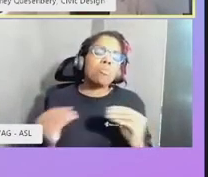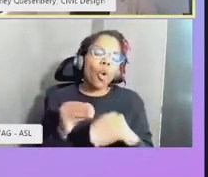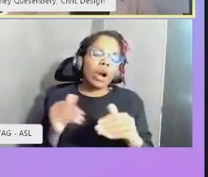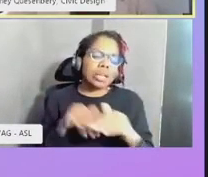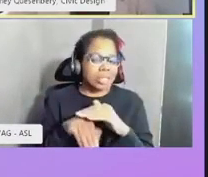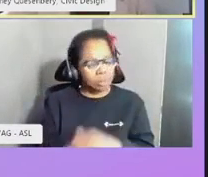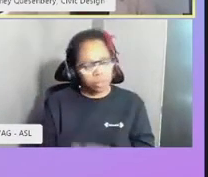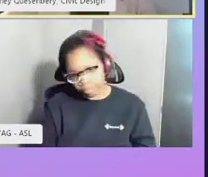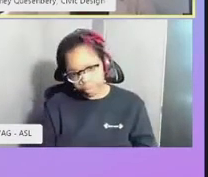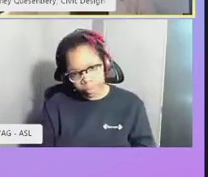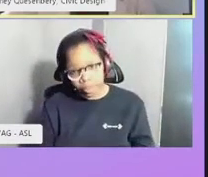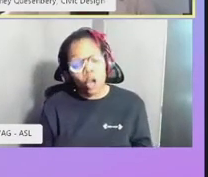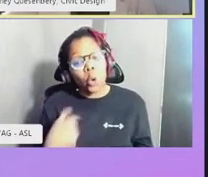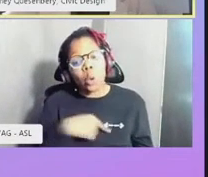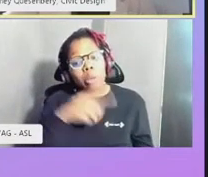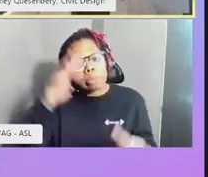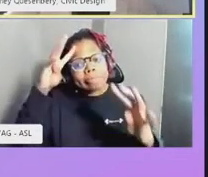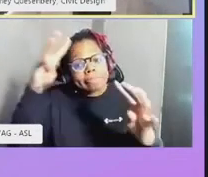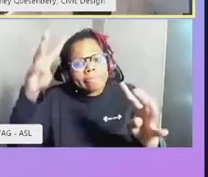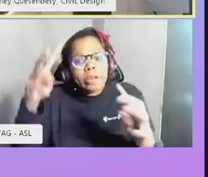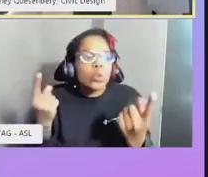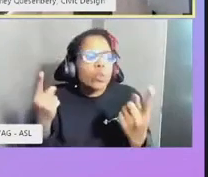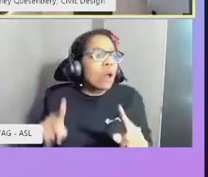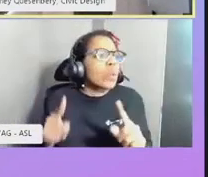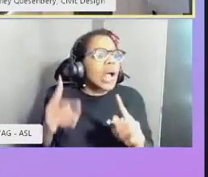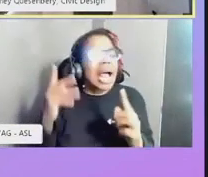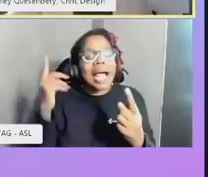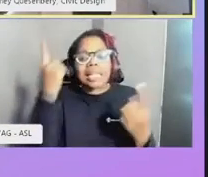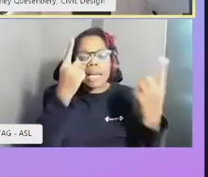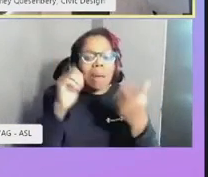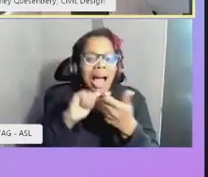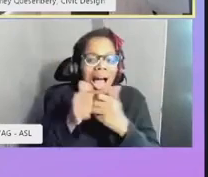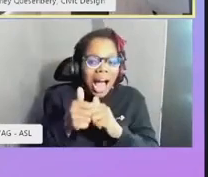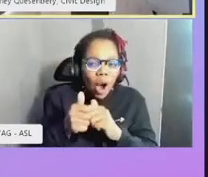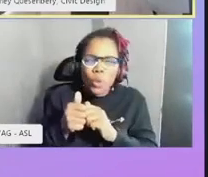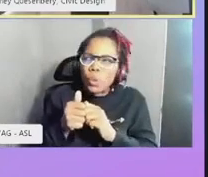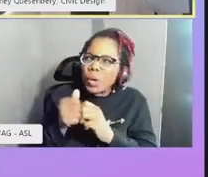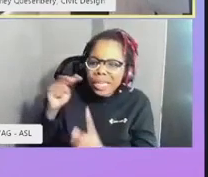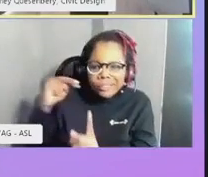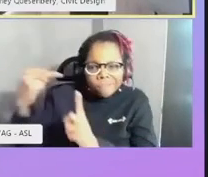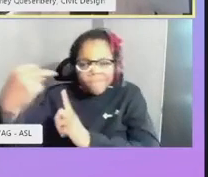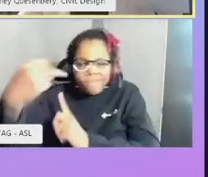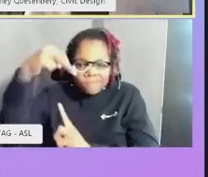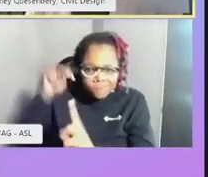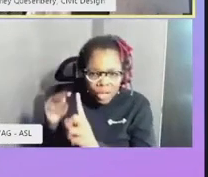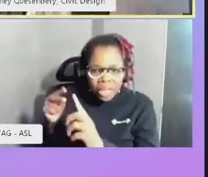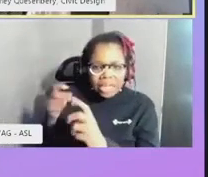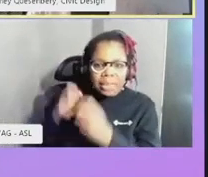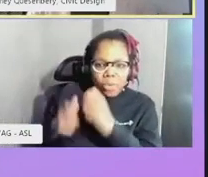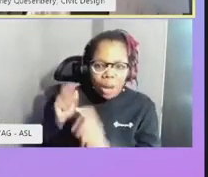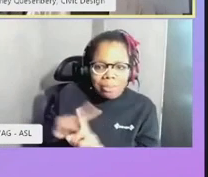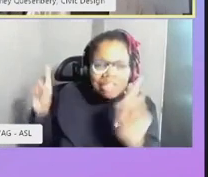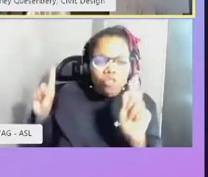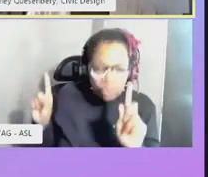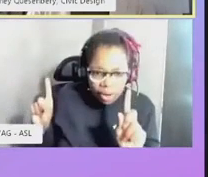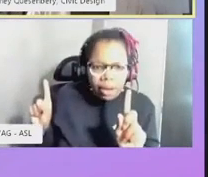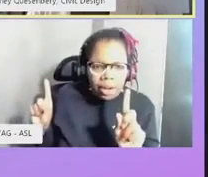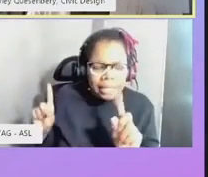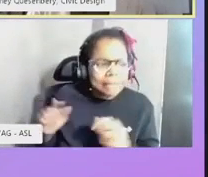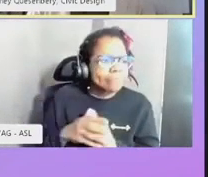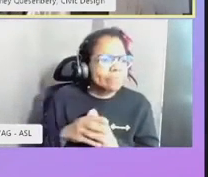. So we are not going to get innovation by just saying let's do the same thing a little bit more accessibly. We are going to get